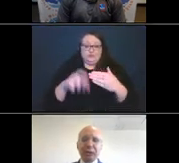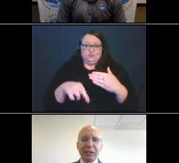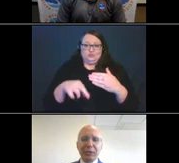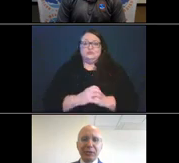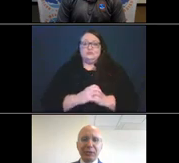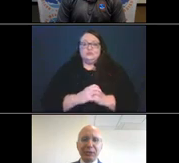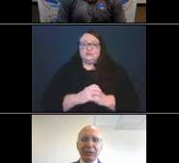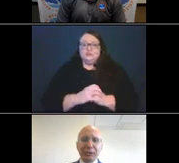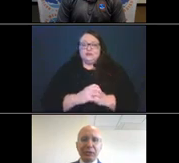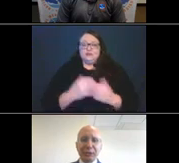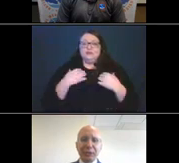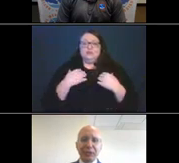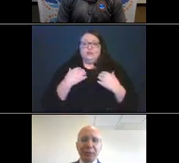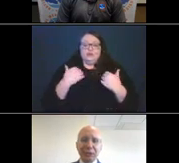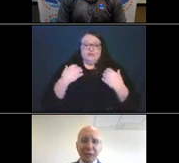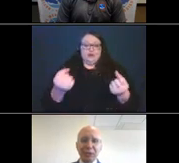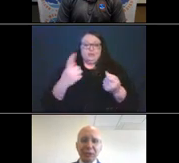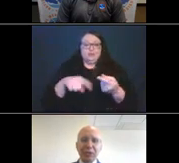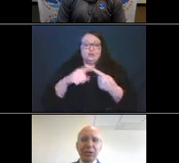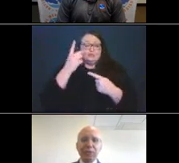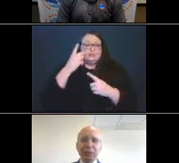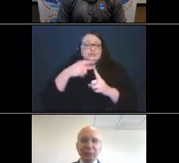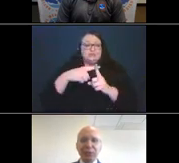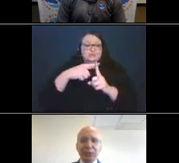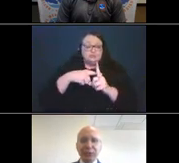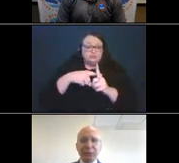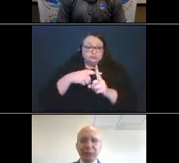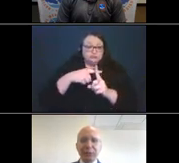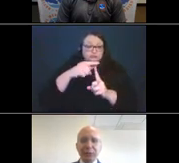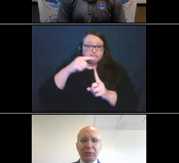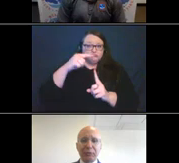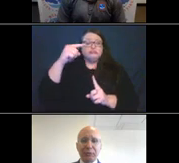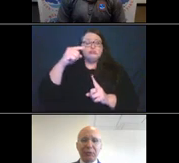see elevated HeatRisk levels, that reflects the potential for people who have to be outside for